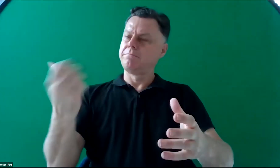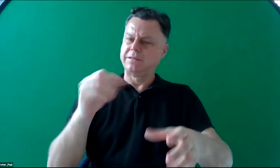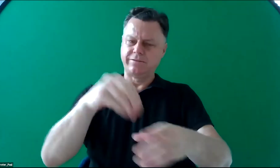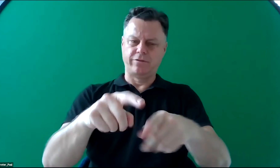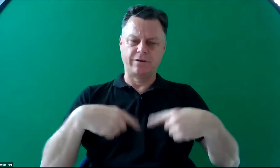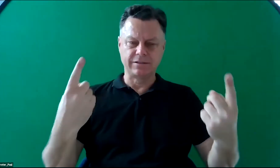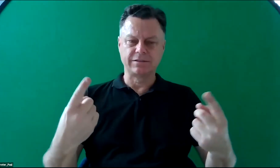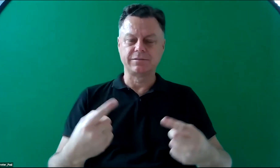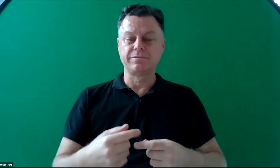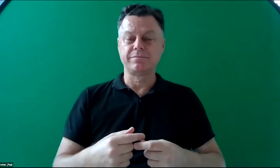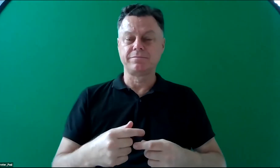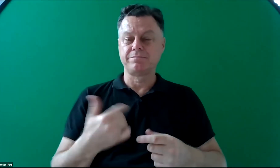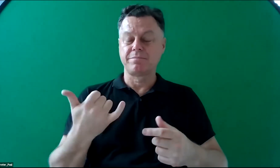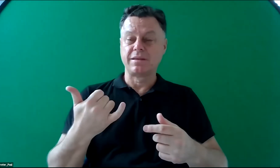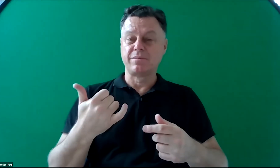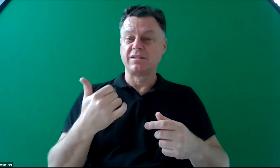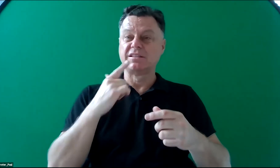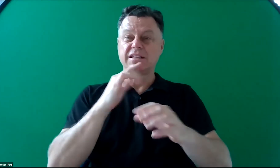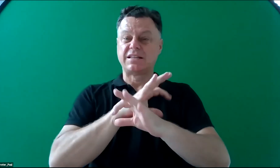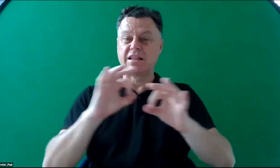We could take it further and say nothing about us unless it's led by us.